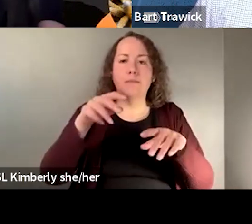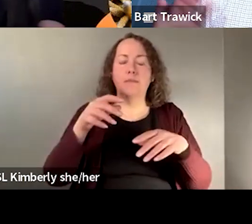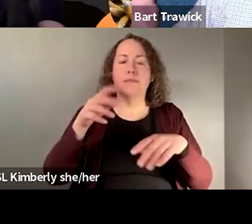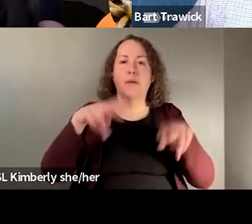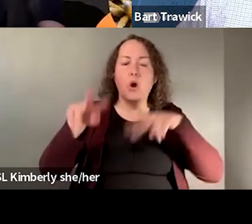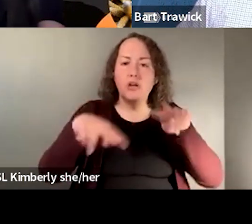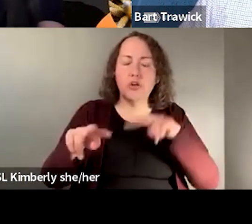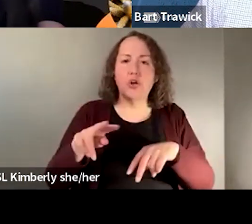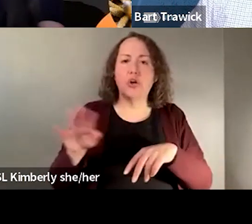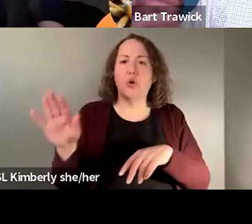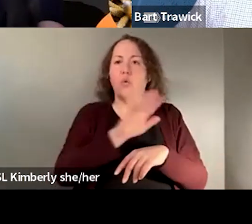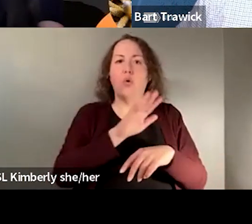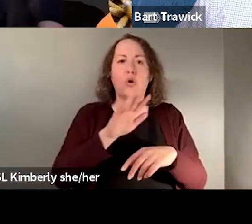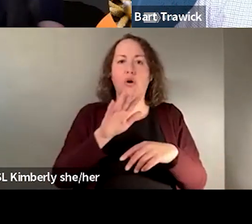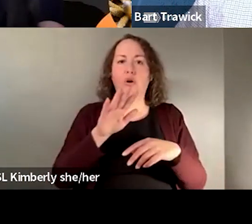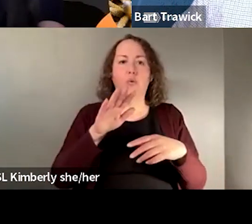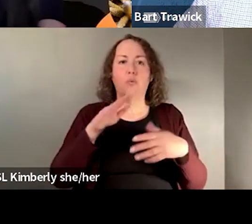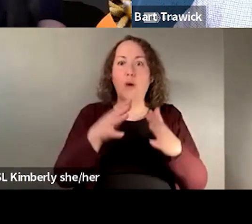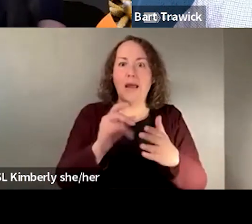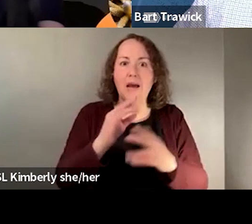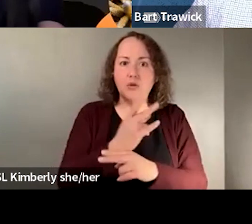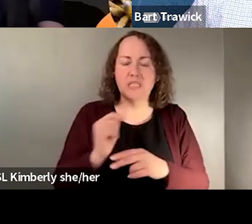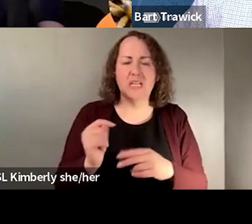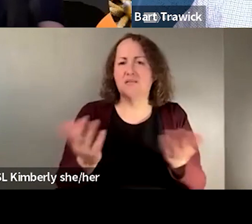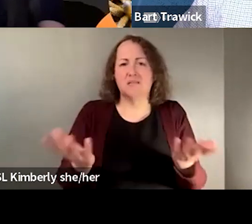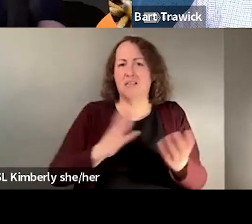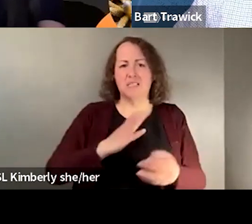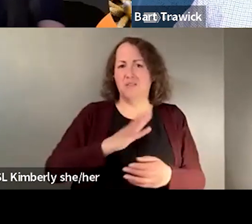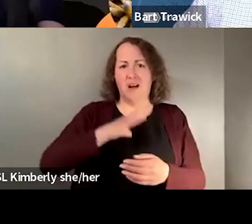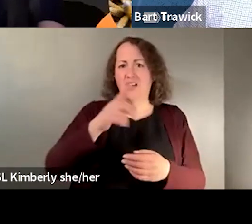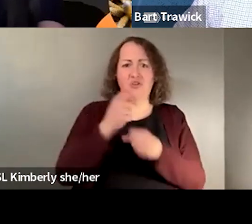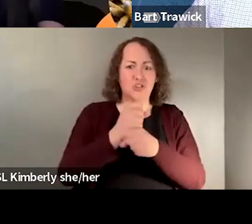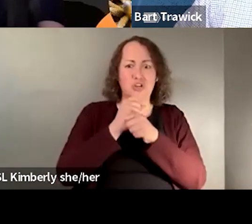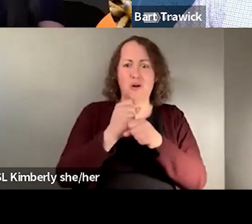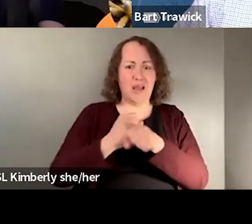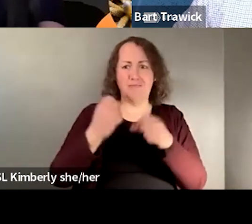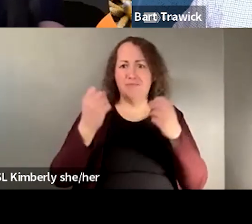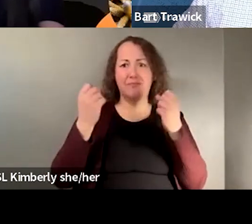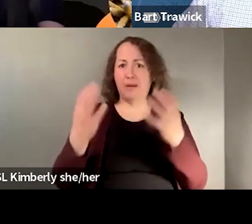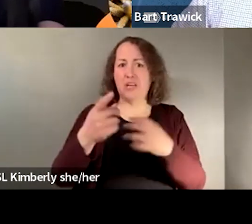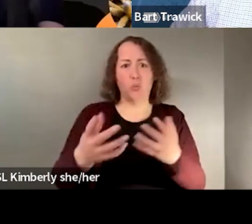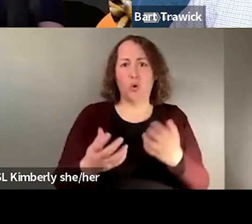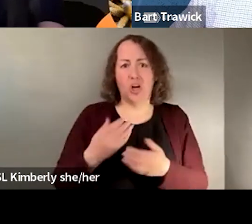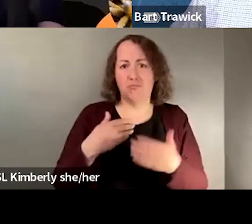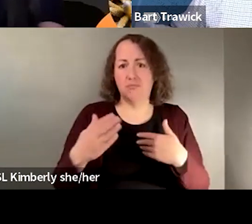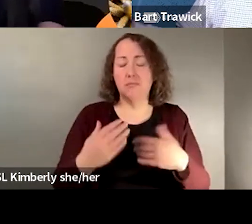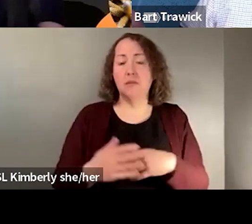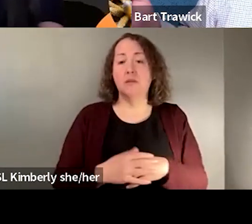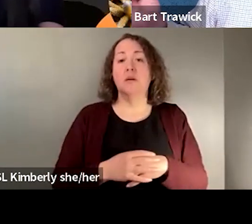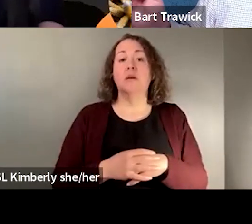It's totally fine. You can generate as many as you want. I provided that link at the very end --